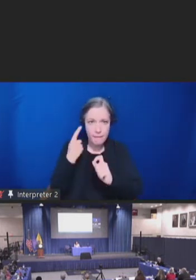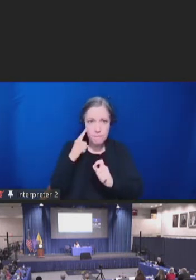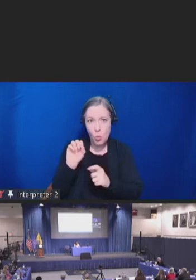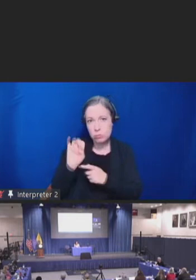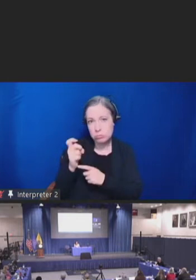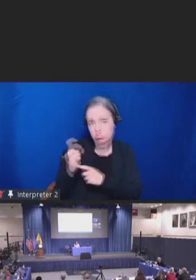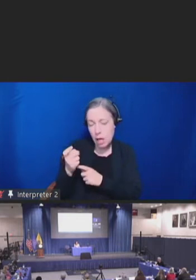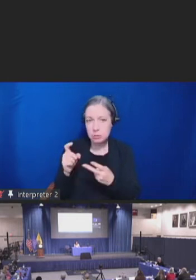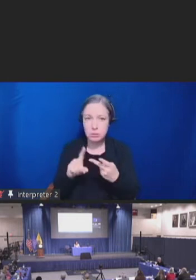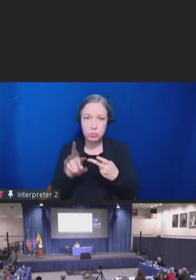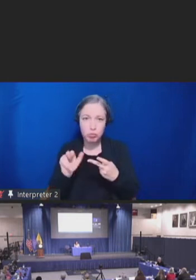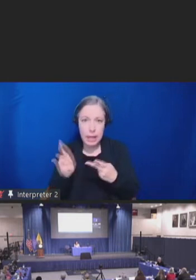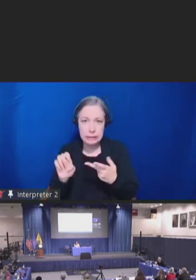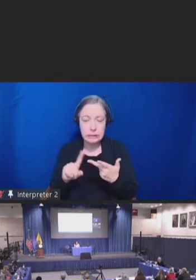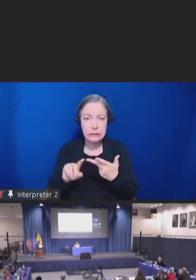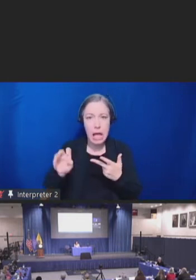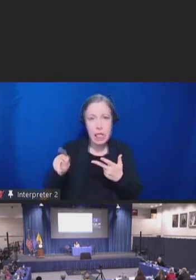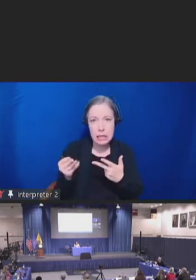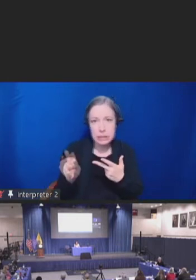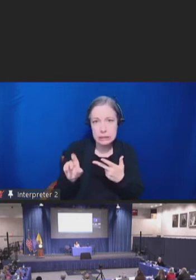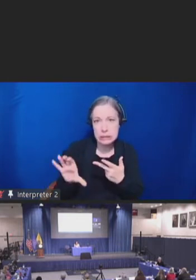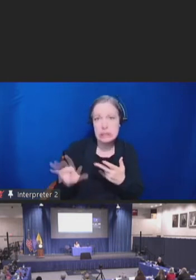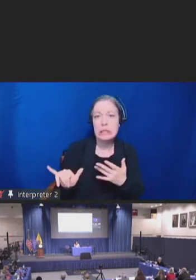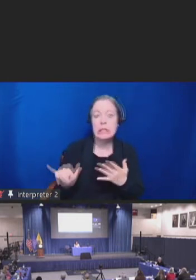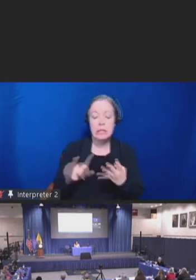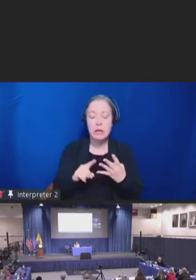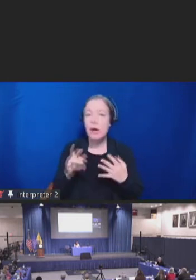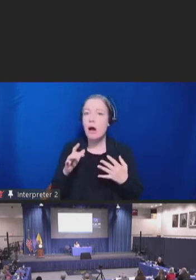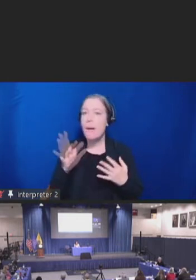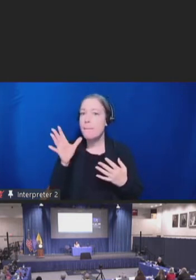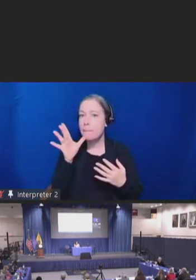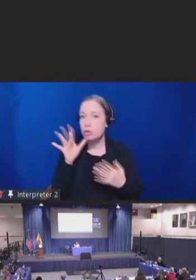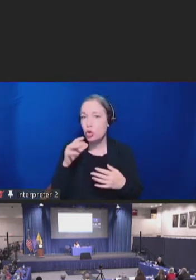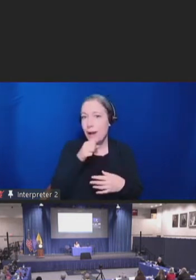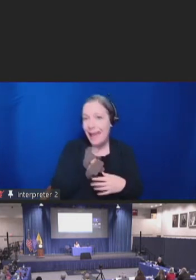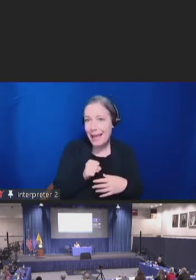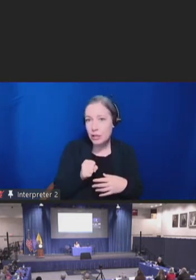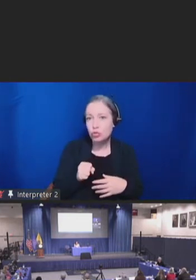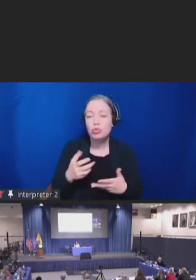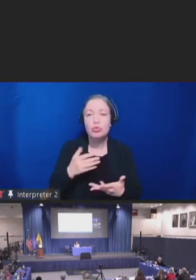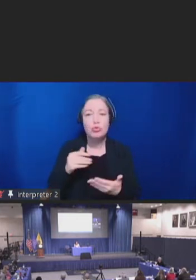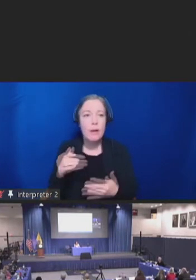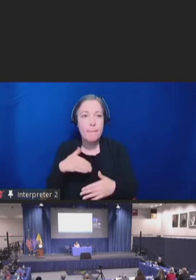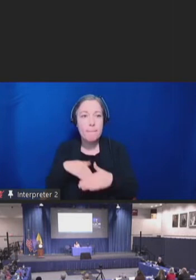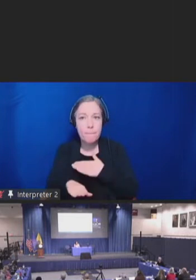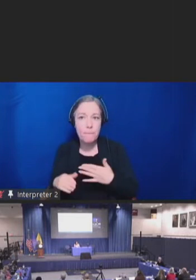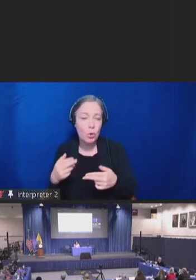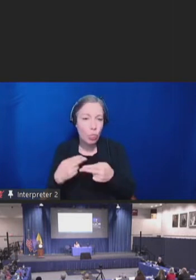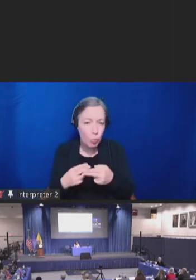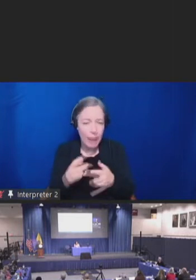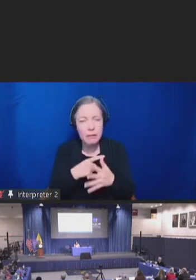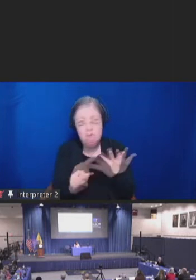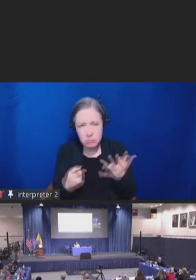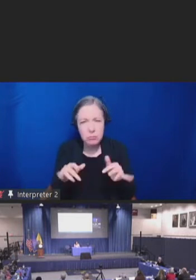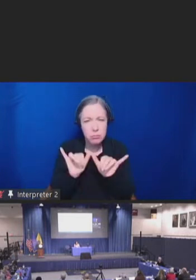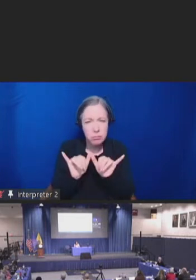age, and underlying healthcare utilization is measured by the number of well-child visits. Next slide, please.